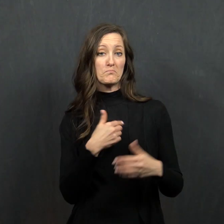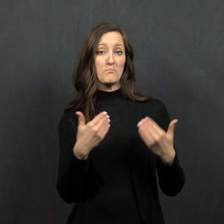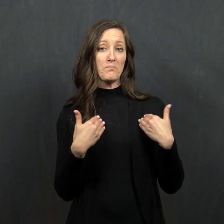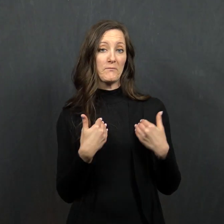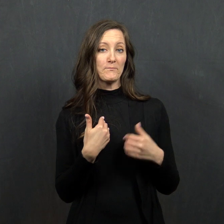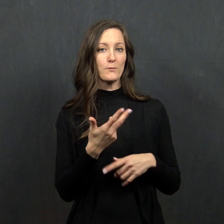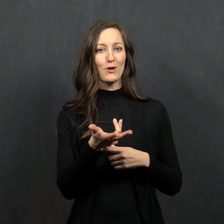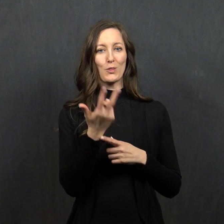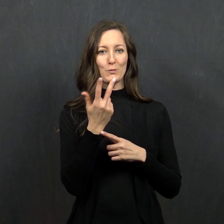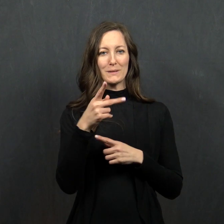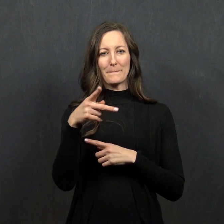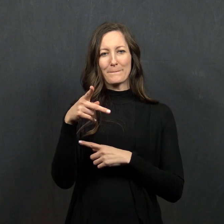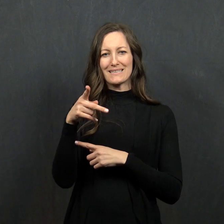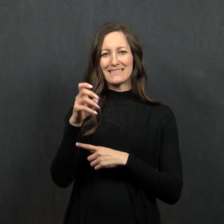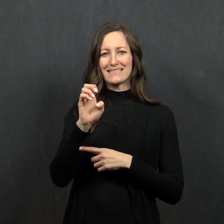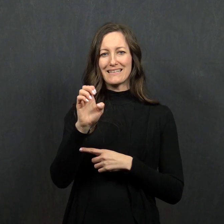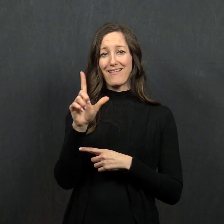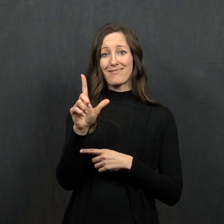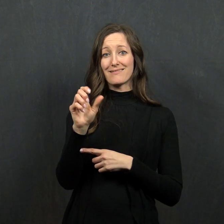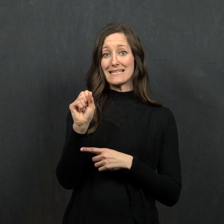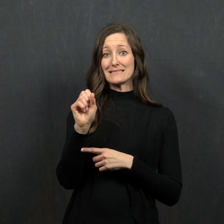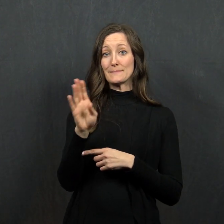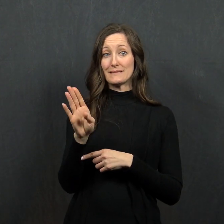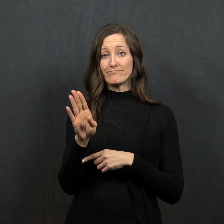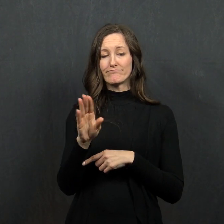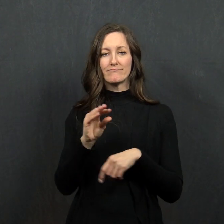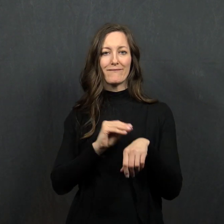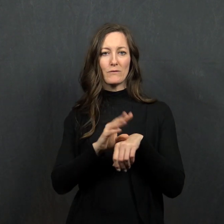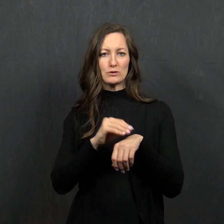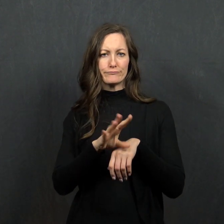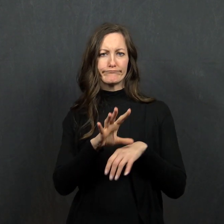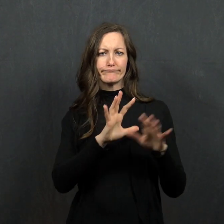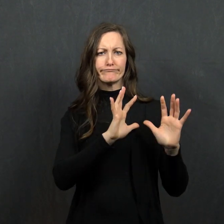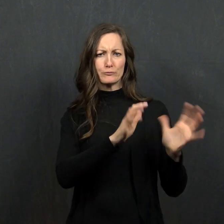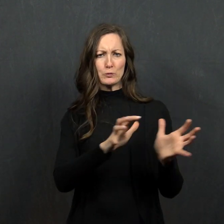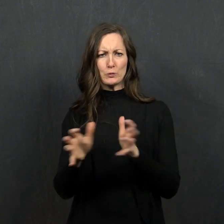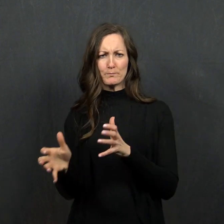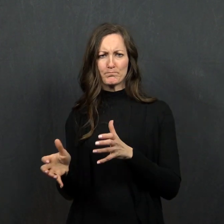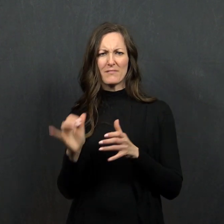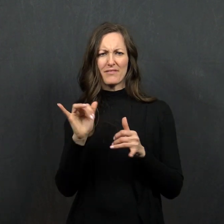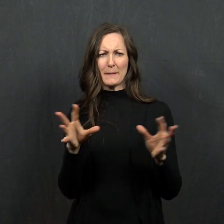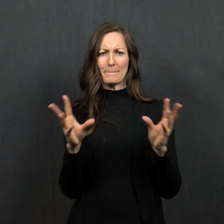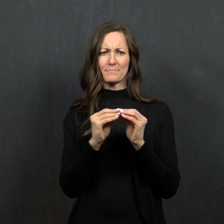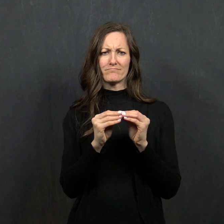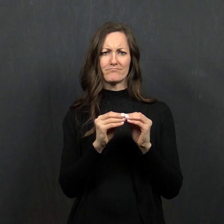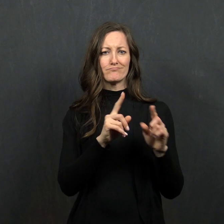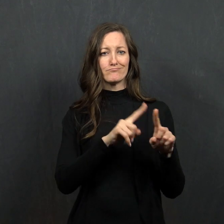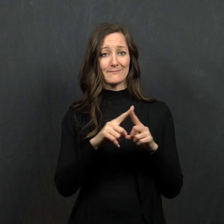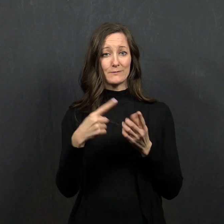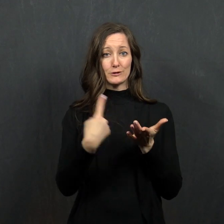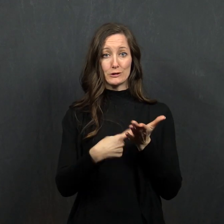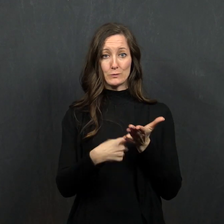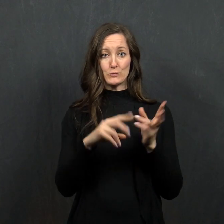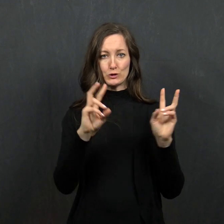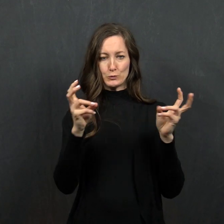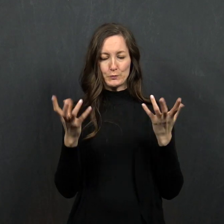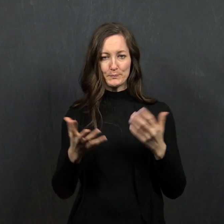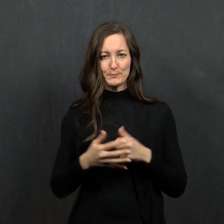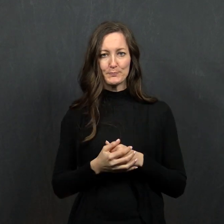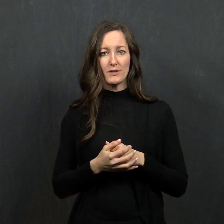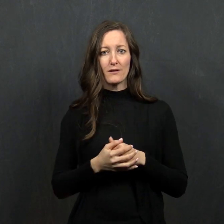There are three PELSB Advisory Subcommittee groups meeting to address these issues.